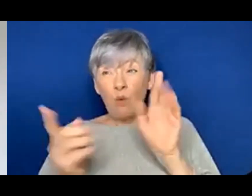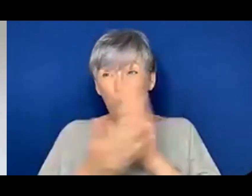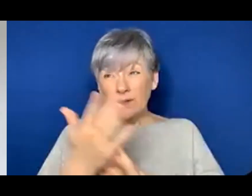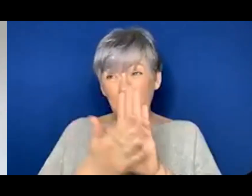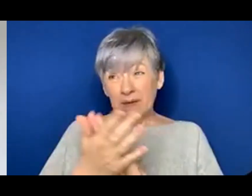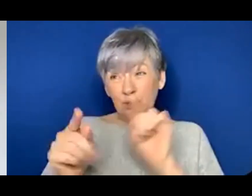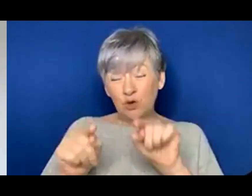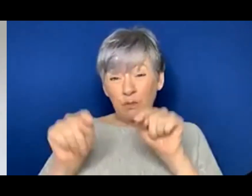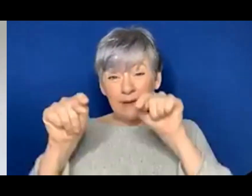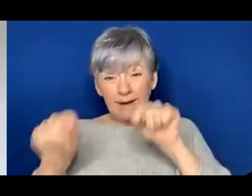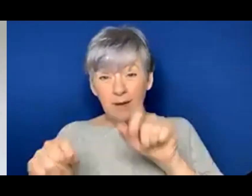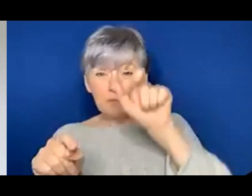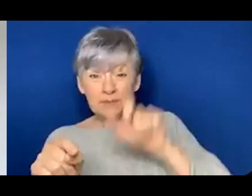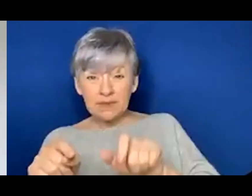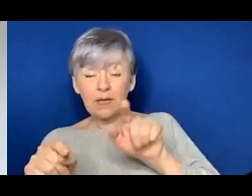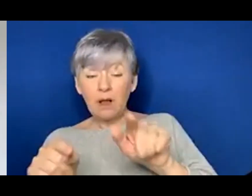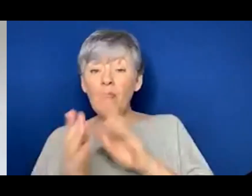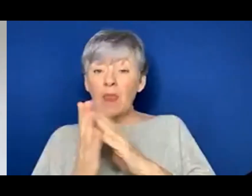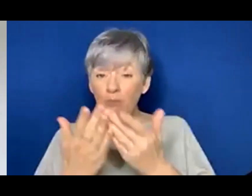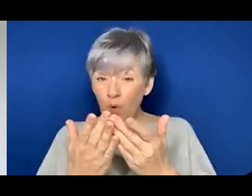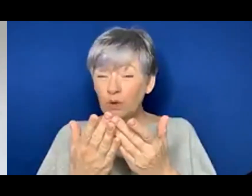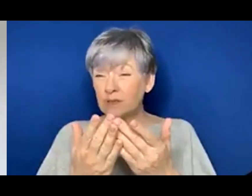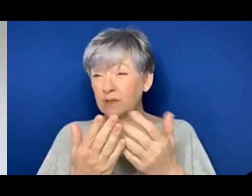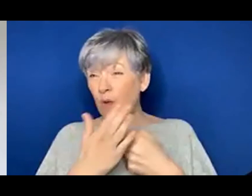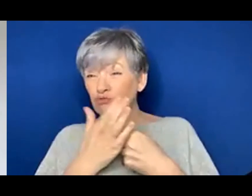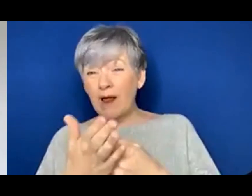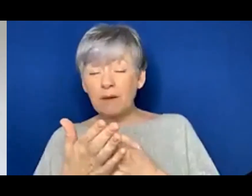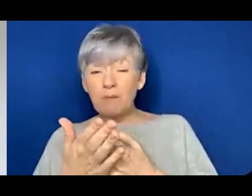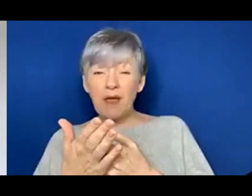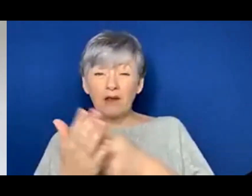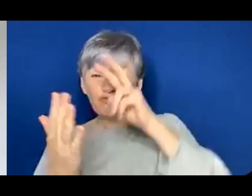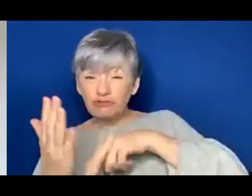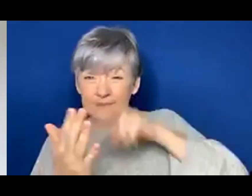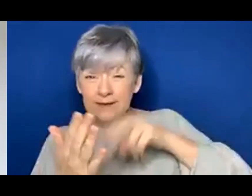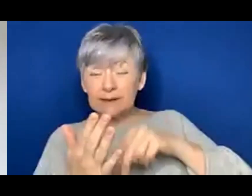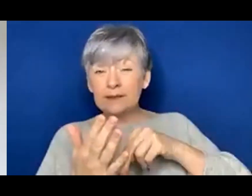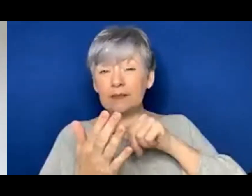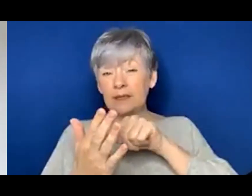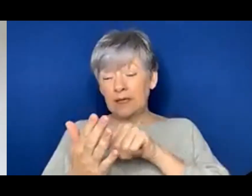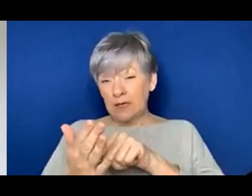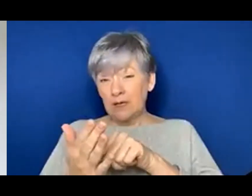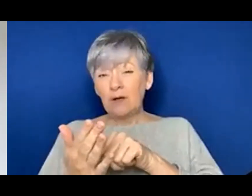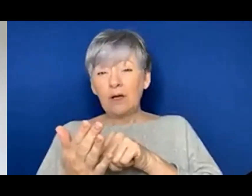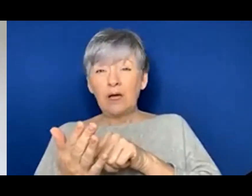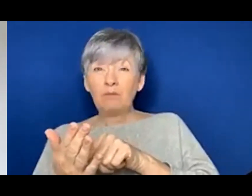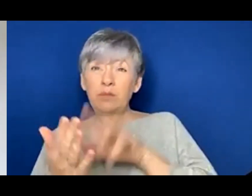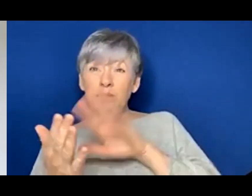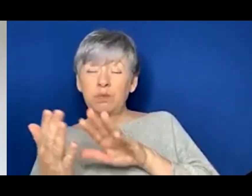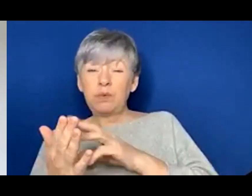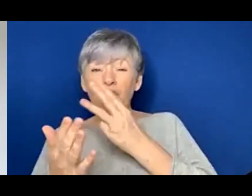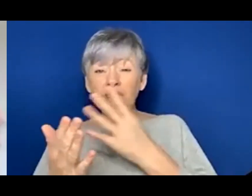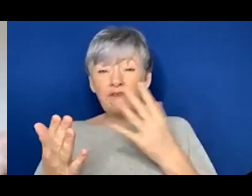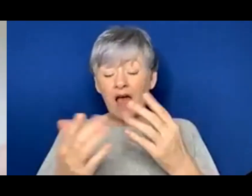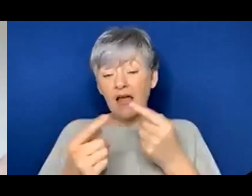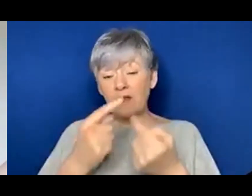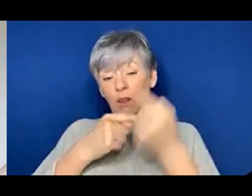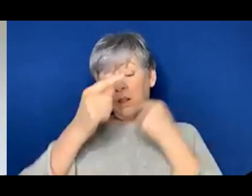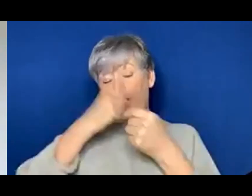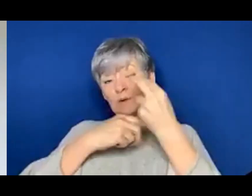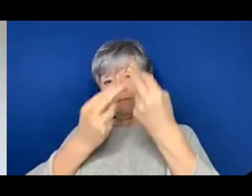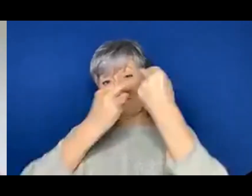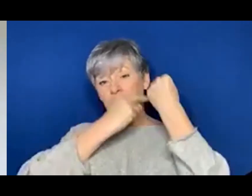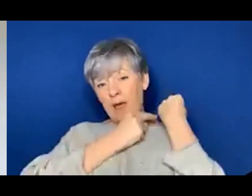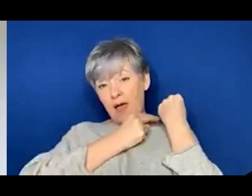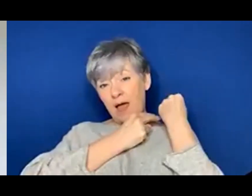The book I would recommend also, someone who is 35 and looks back at were their hints of